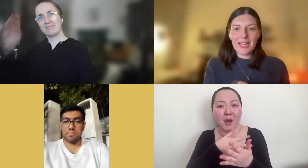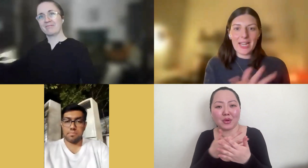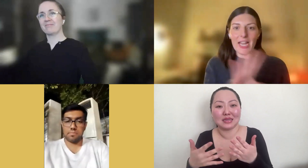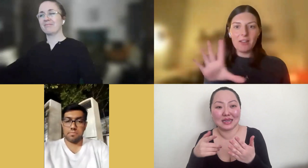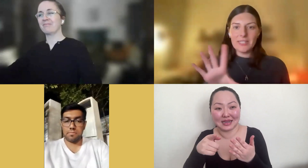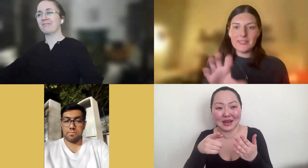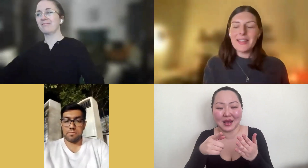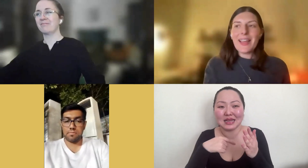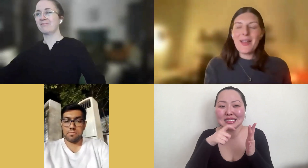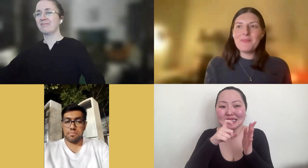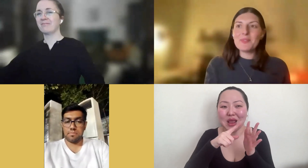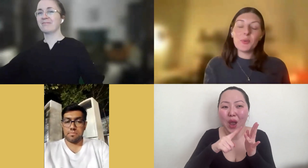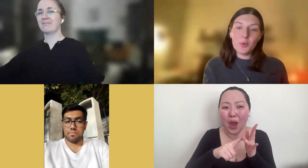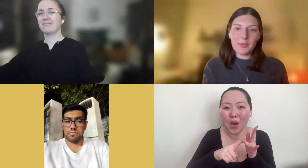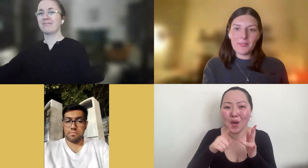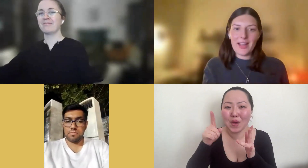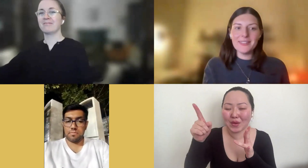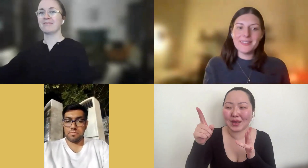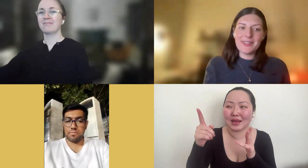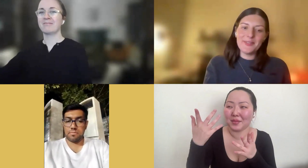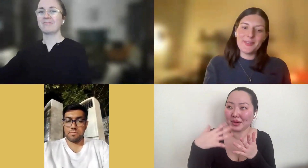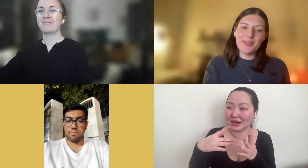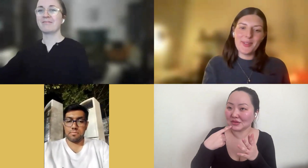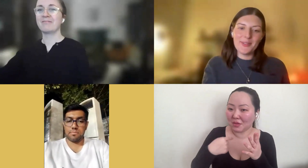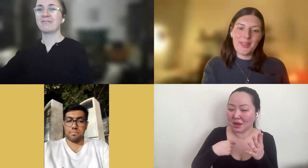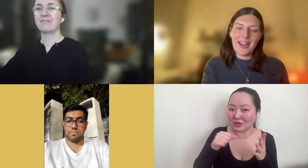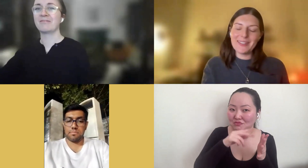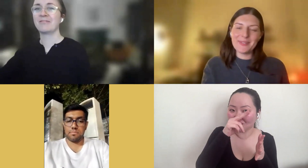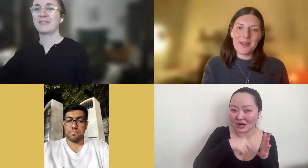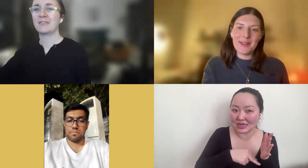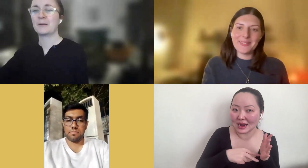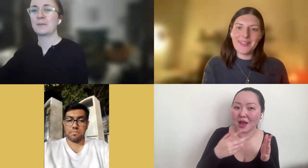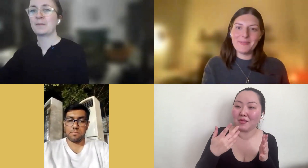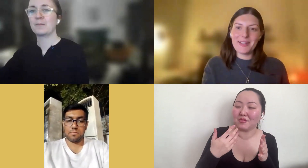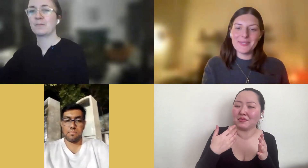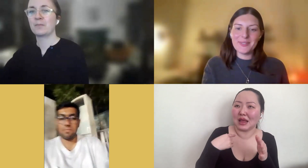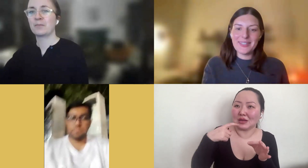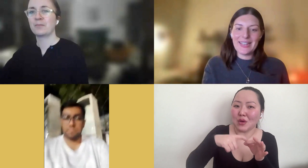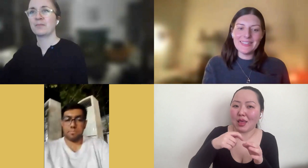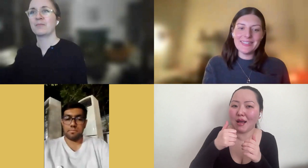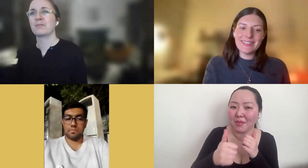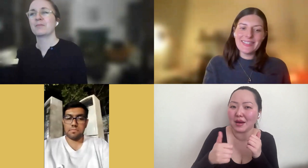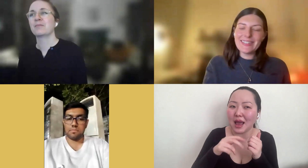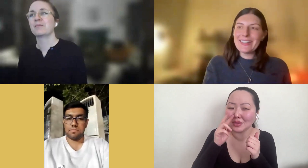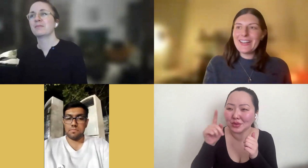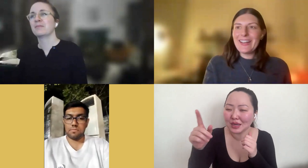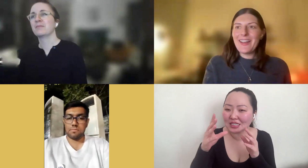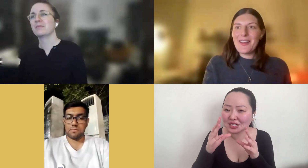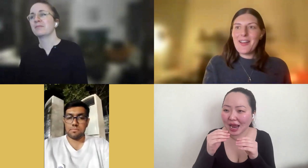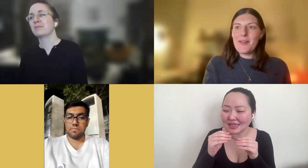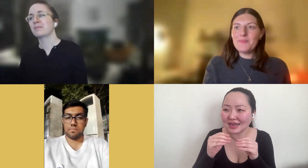the chat there, like I love it. We are all big fans of that as well, at Tilting the Lens.